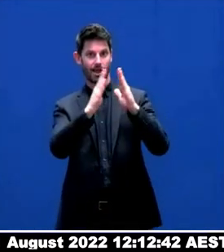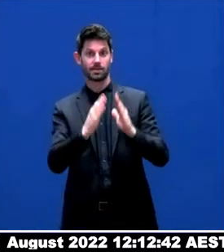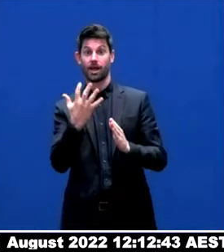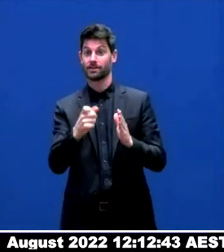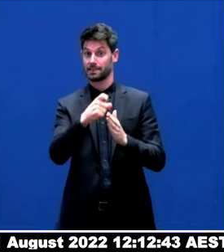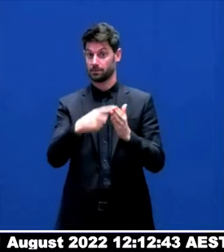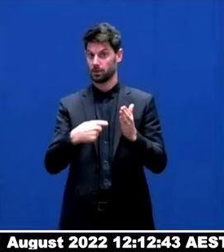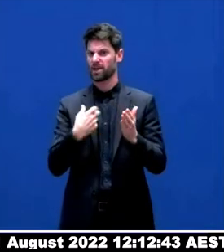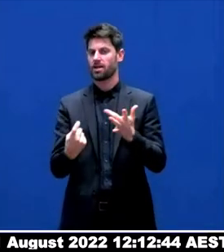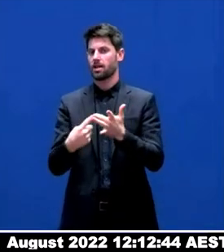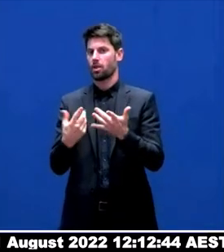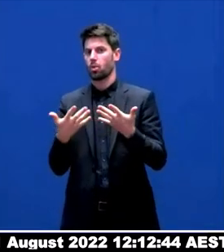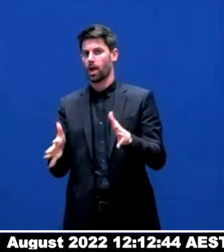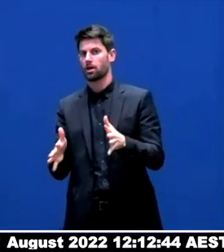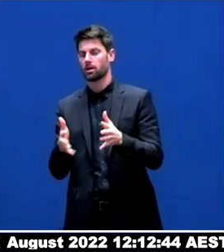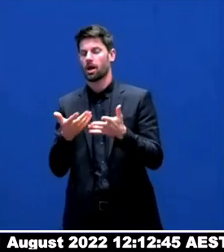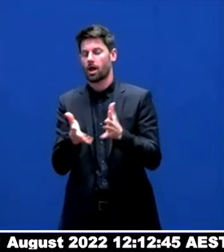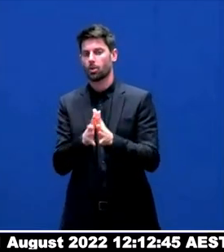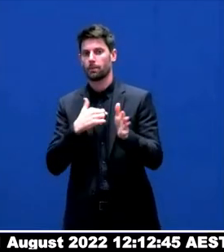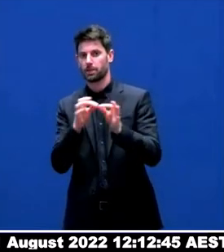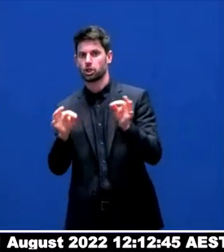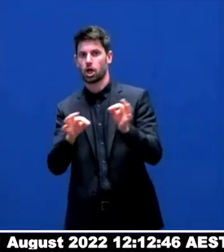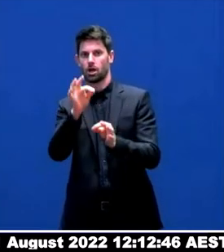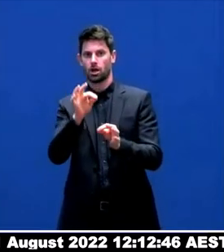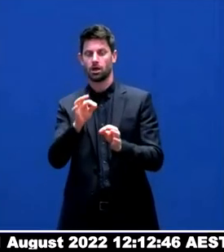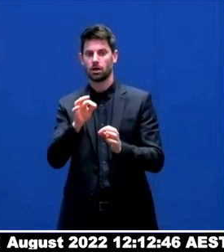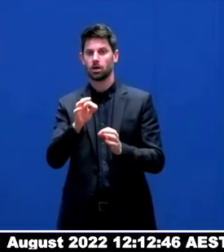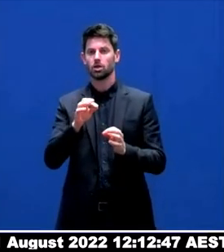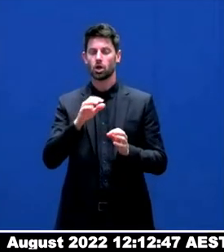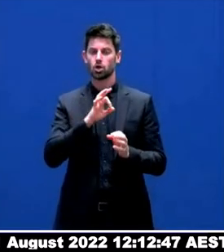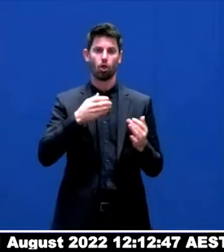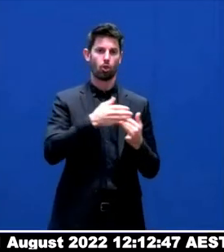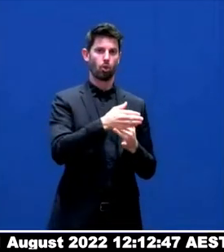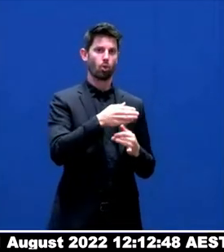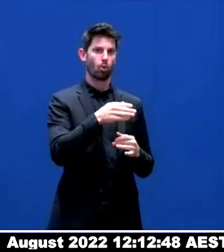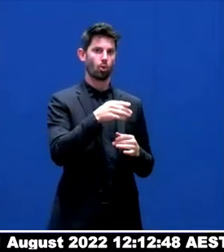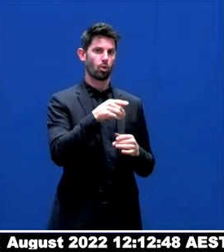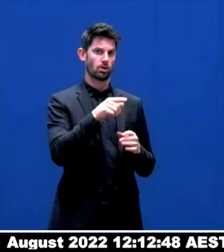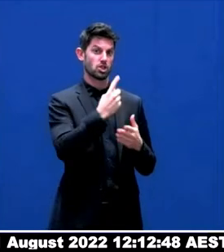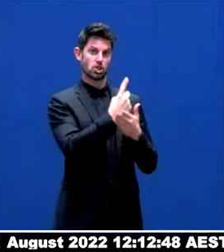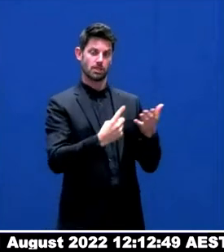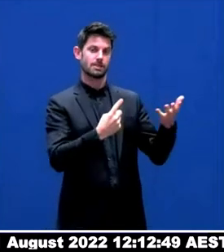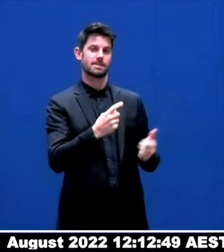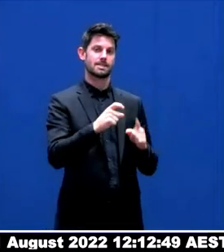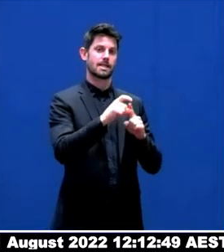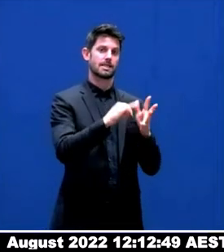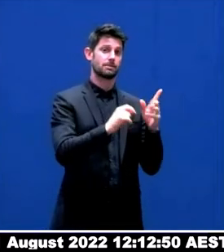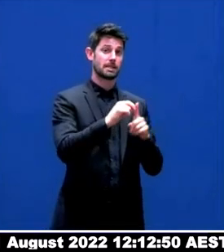means there may be some people in the household that's not picked up by the Disability Support Pension, so if they're on the aged care pension, if they're a small